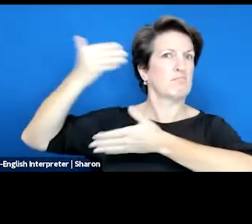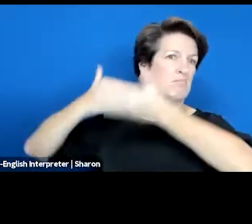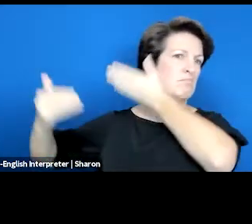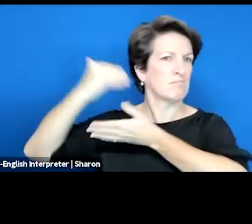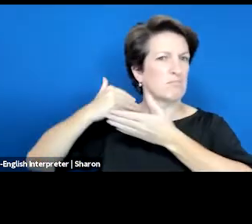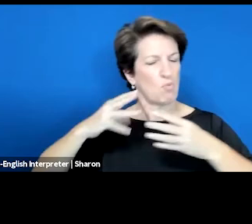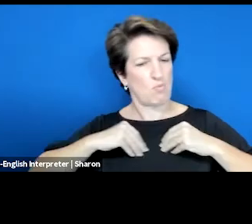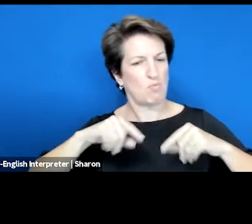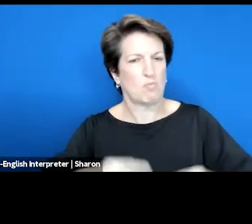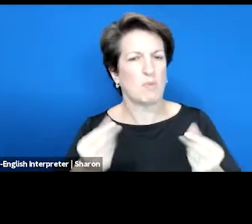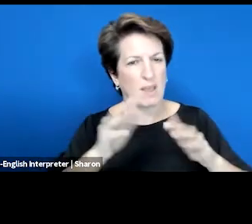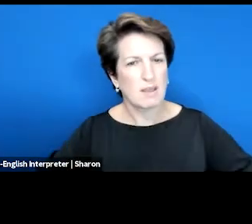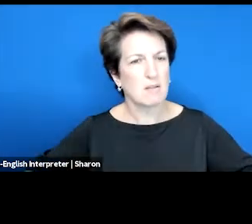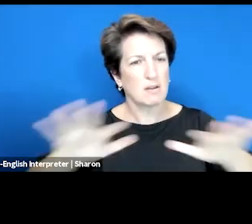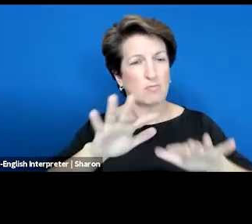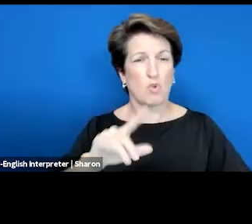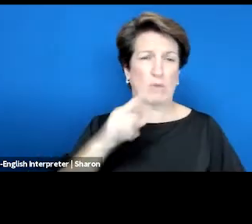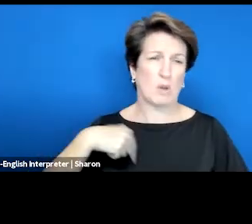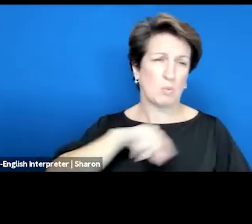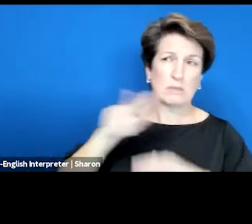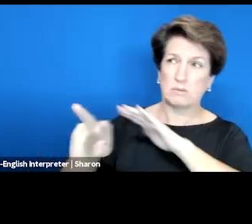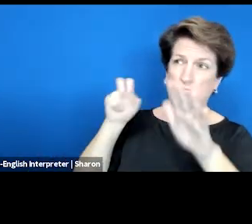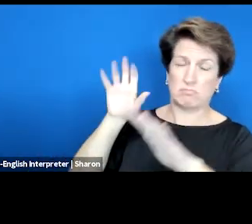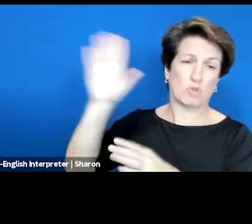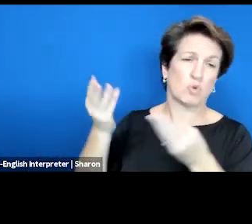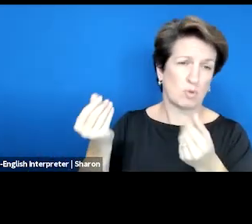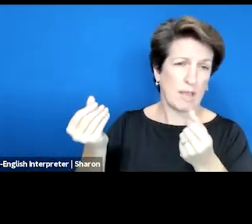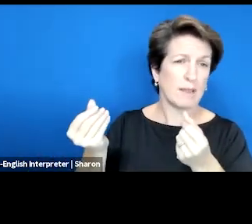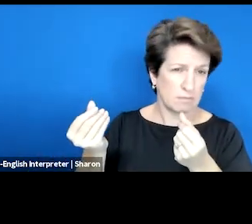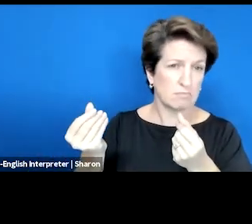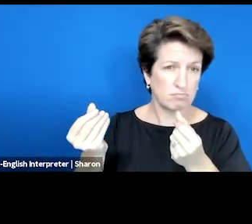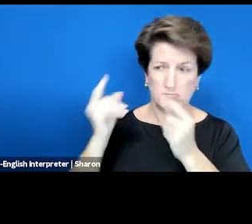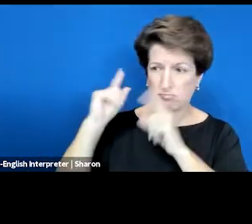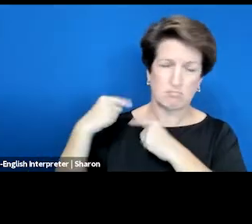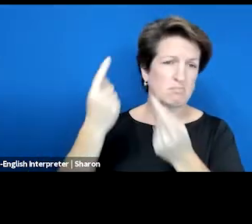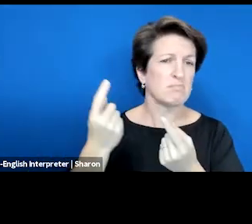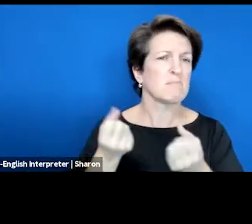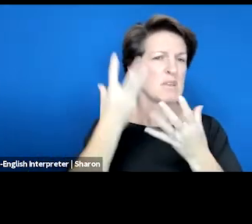Mississaugas of the credit the land is still home today for many indigenous peoples across turtle Island. In this truth,